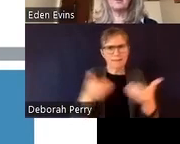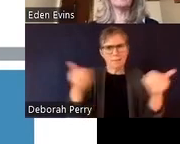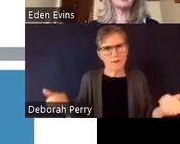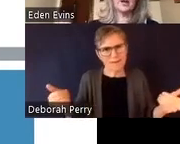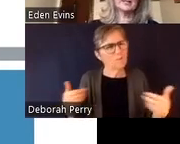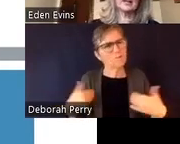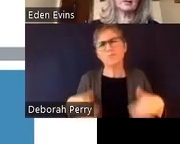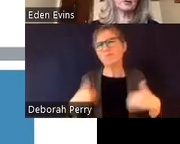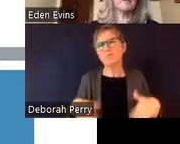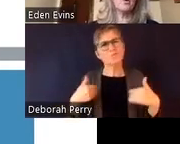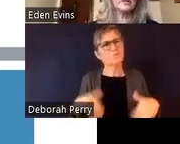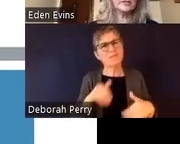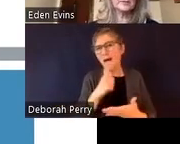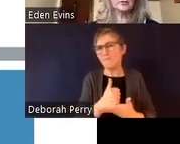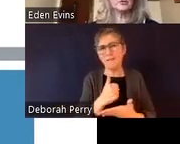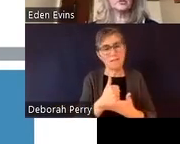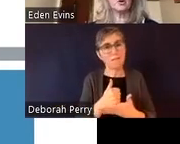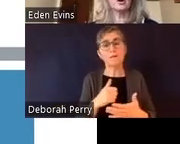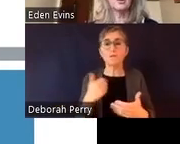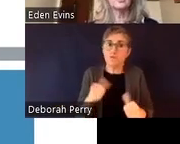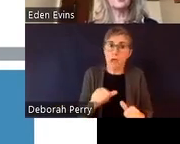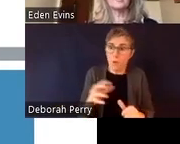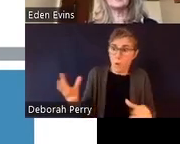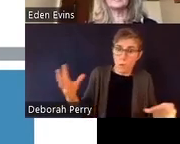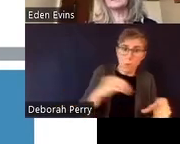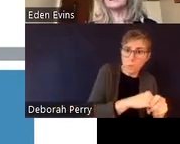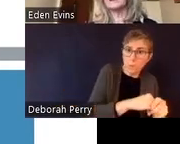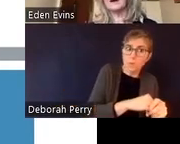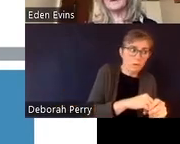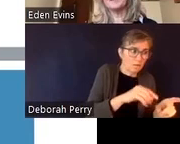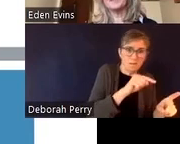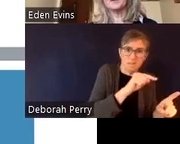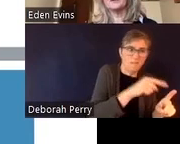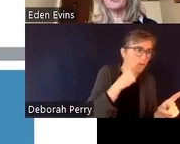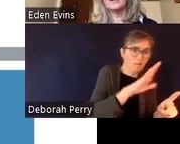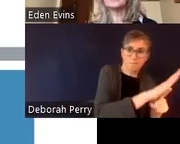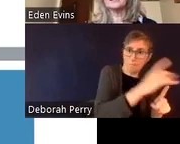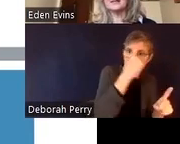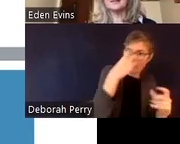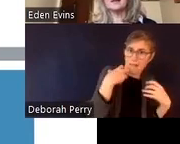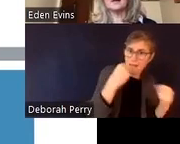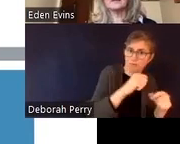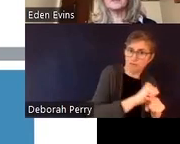although we're trying to include more substance use disorder training in in residencies as opposed